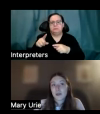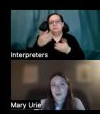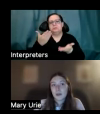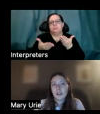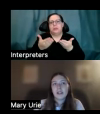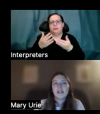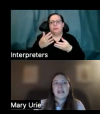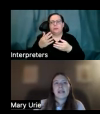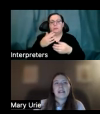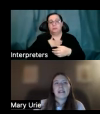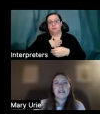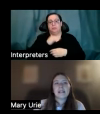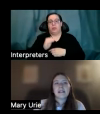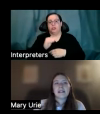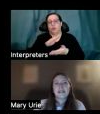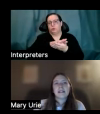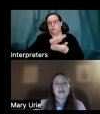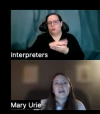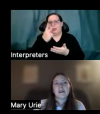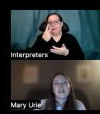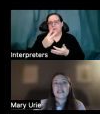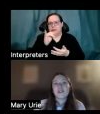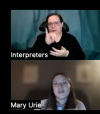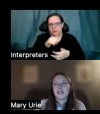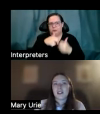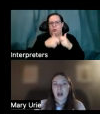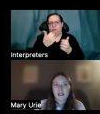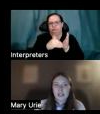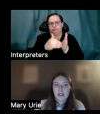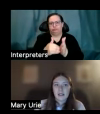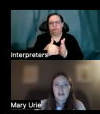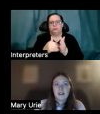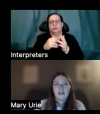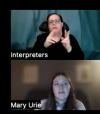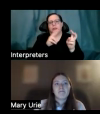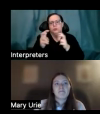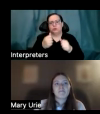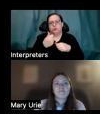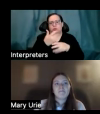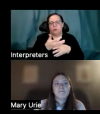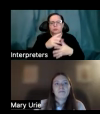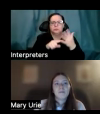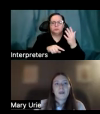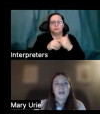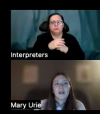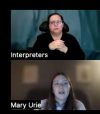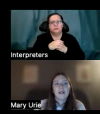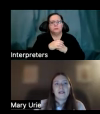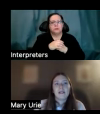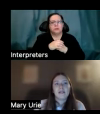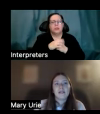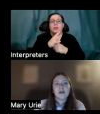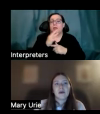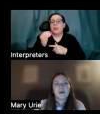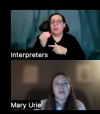school. And these are the issues that it's causing. And so